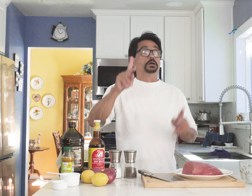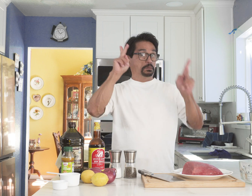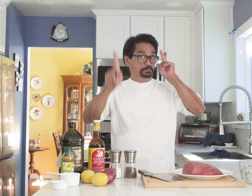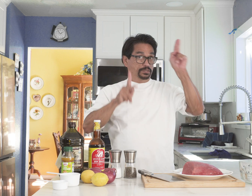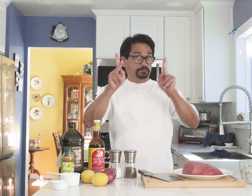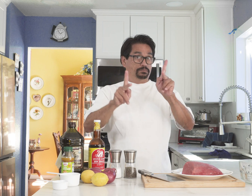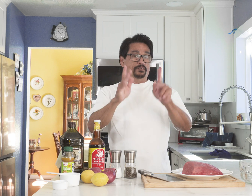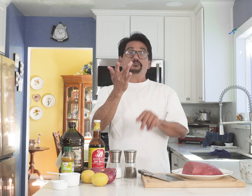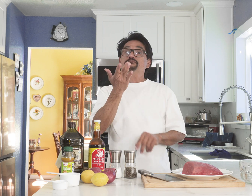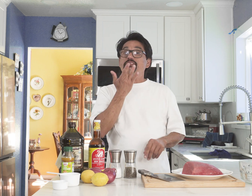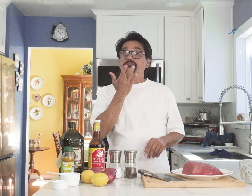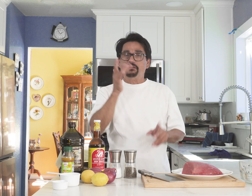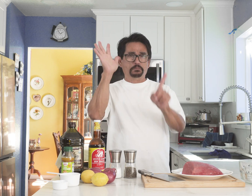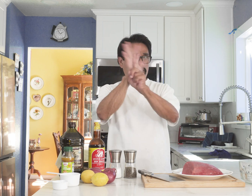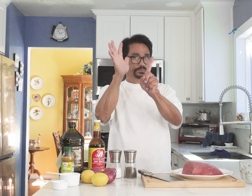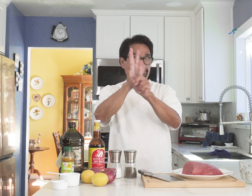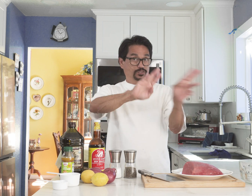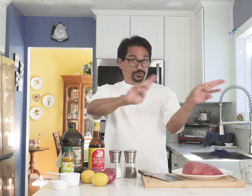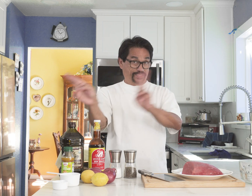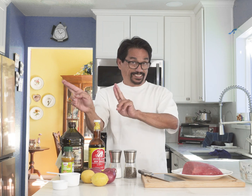People prefer this popular dish. You ready?